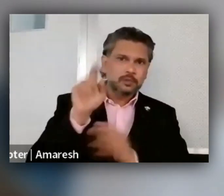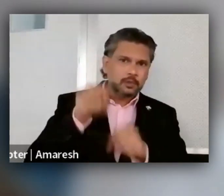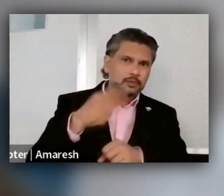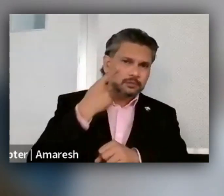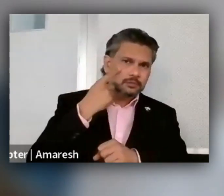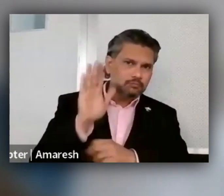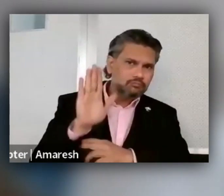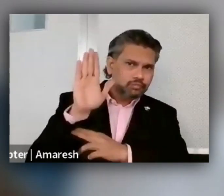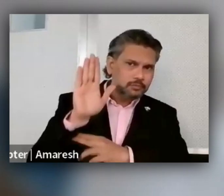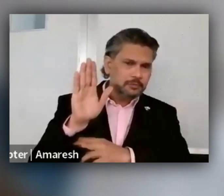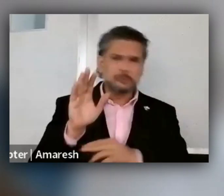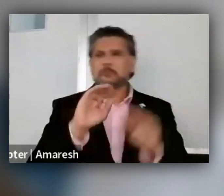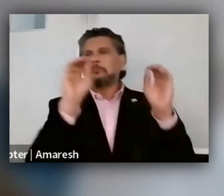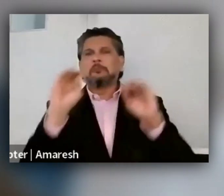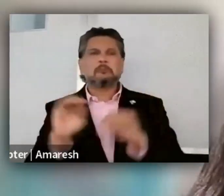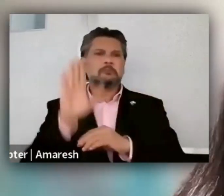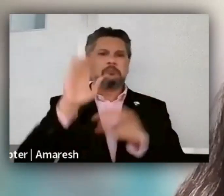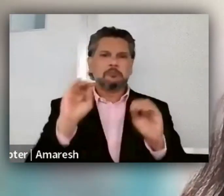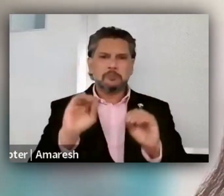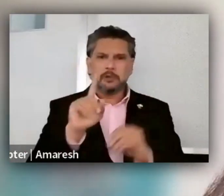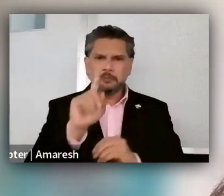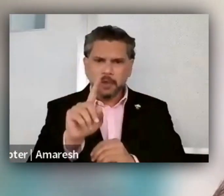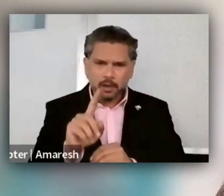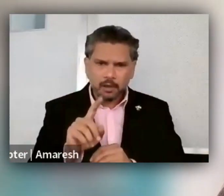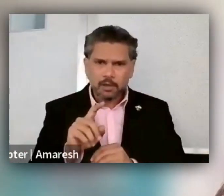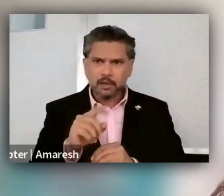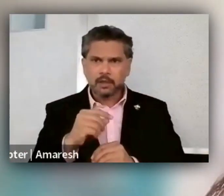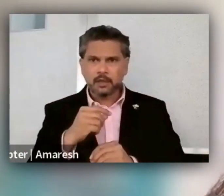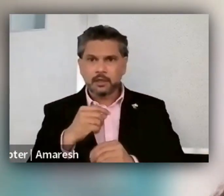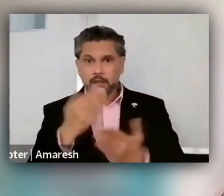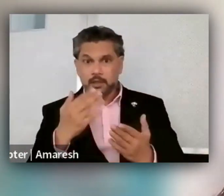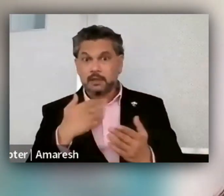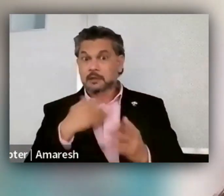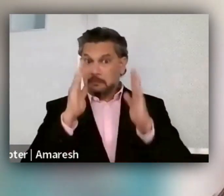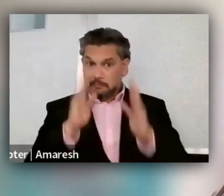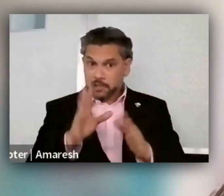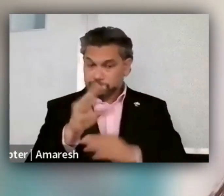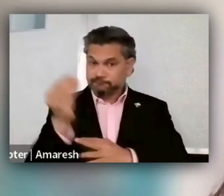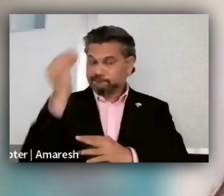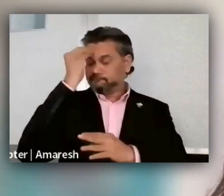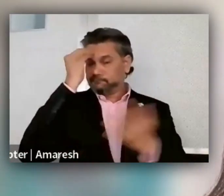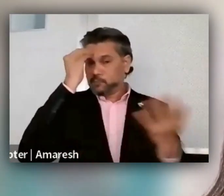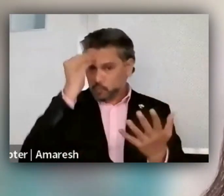Is there any further question that comes out from what you have listened to until now? Judith, do you see any hands?